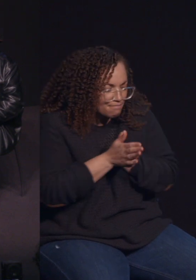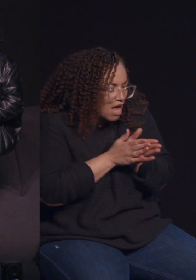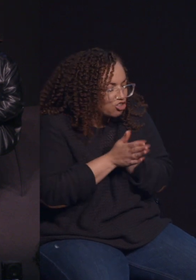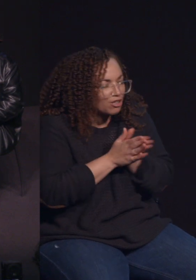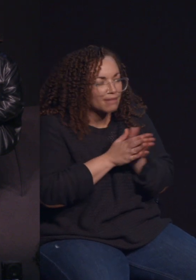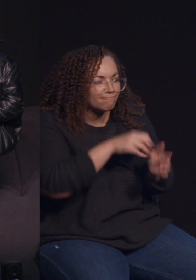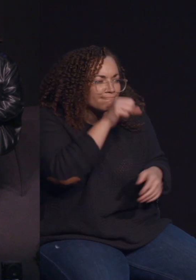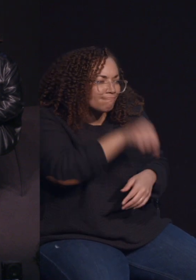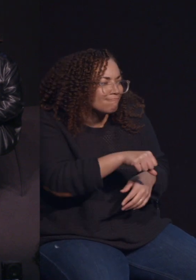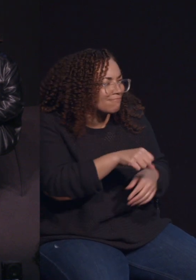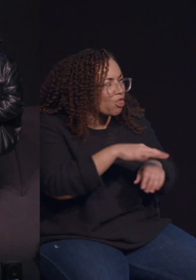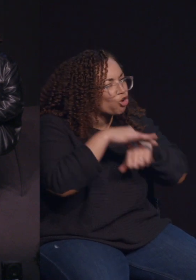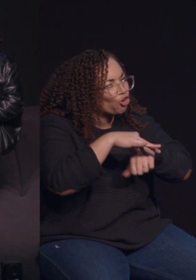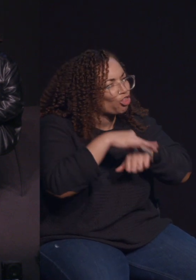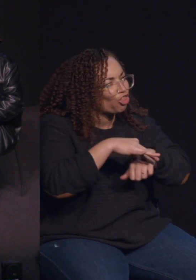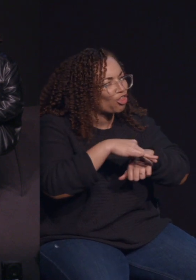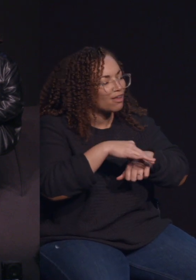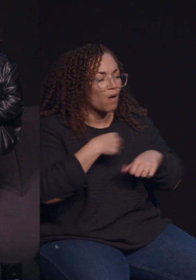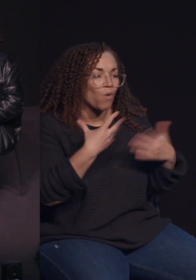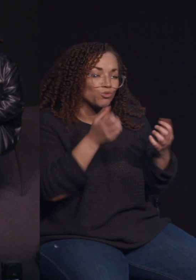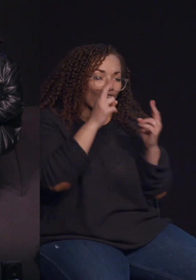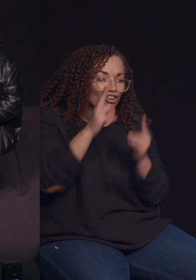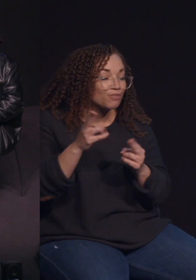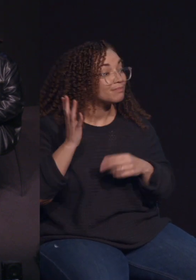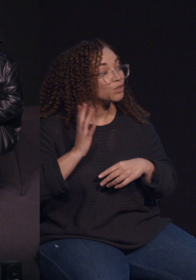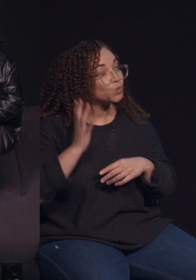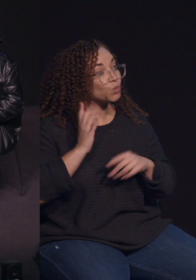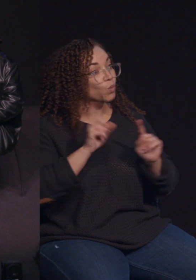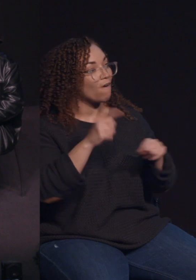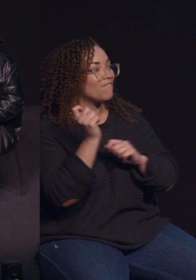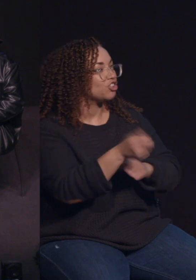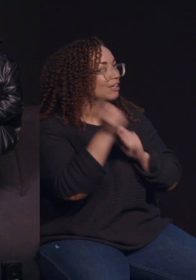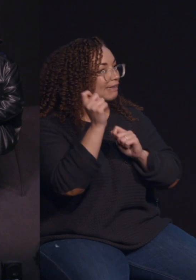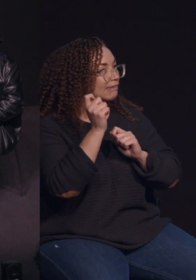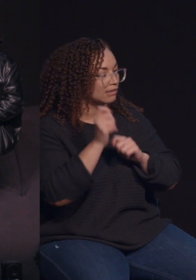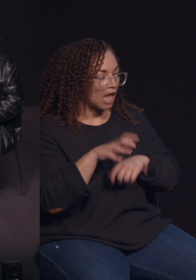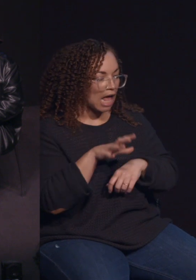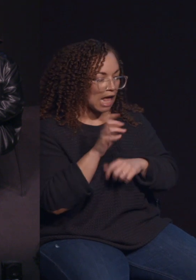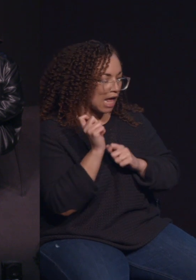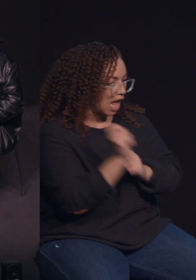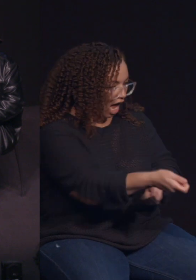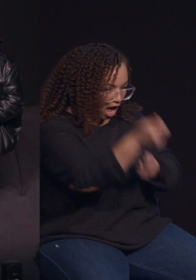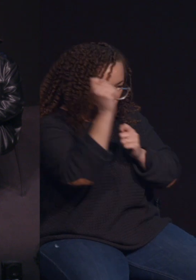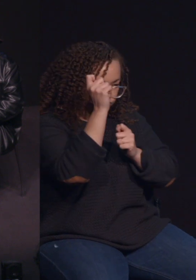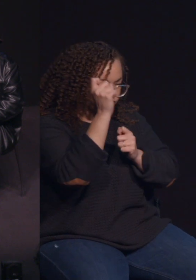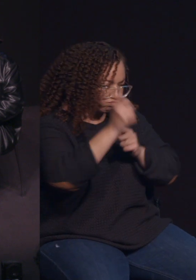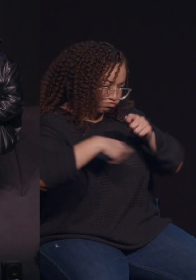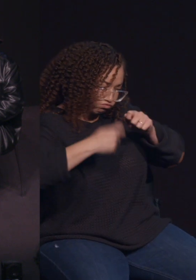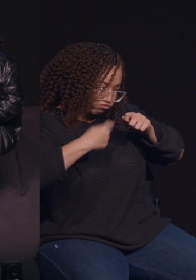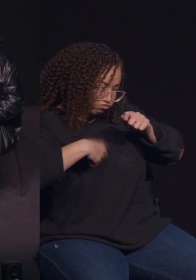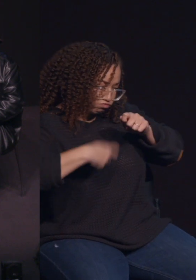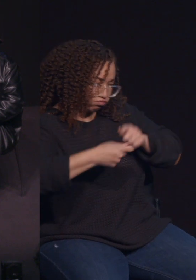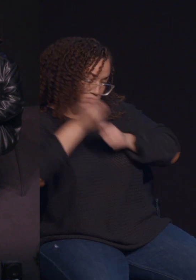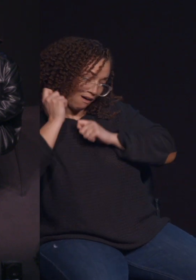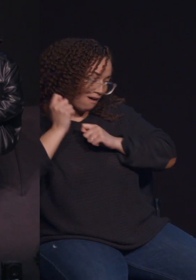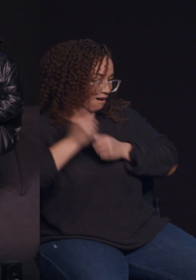We used to go fishing and the simple notion of catching a fish, going home, and learning how to cut it up and eat it,